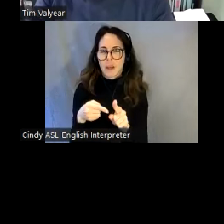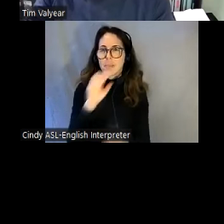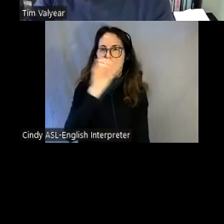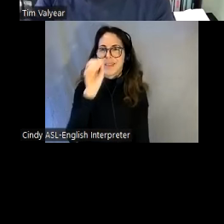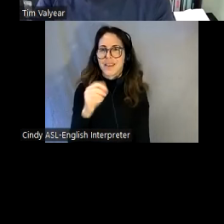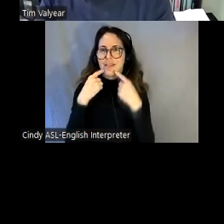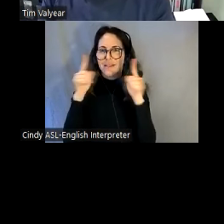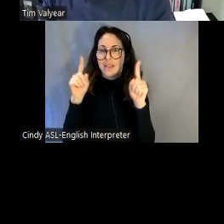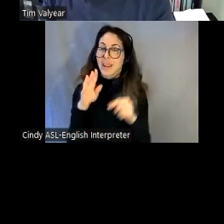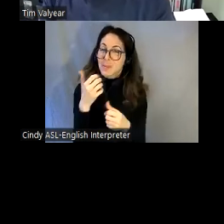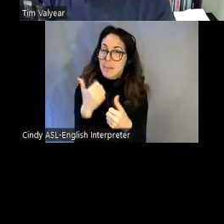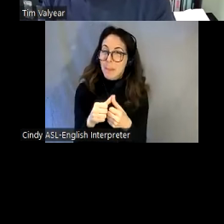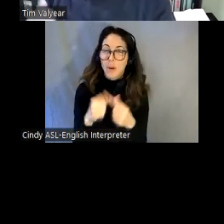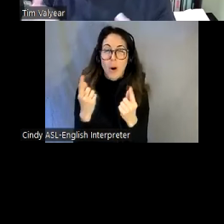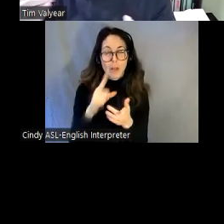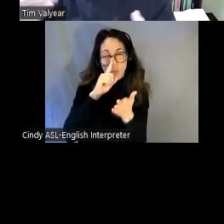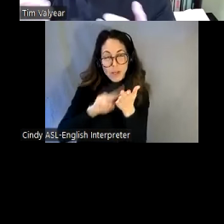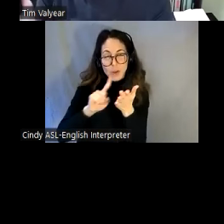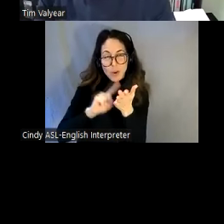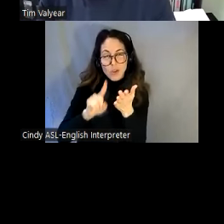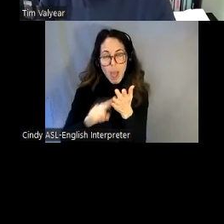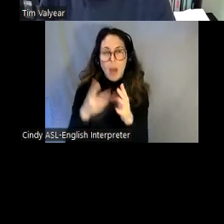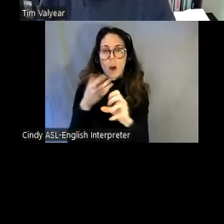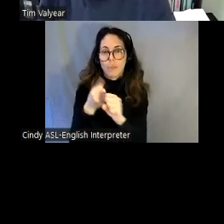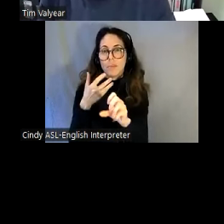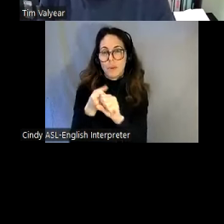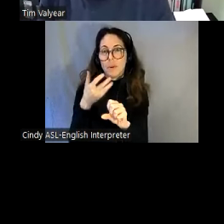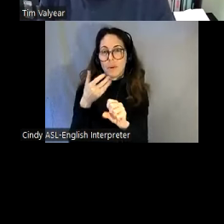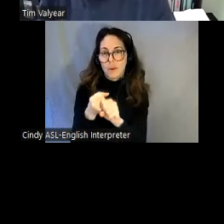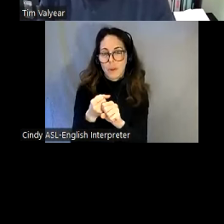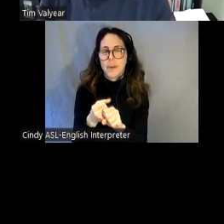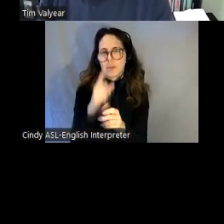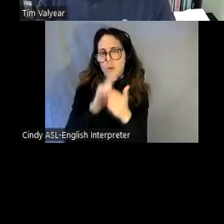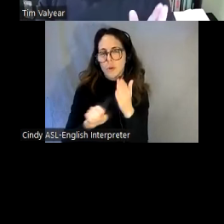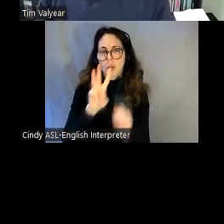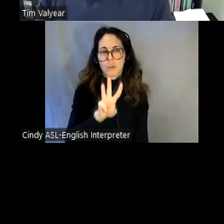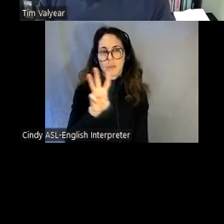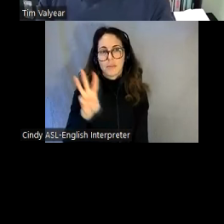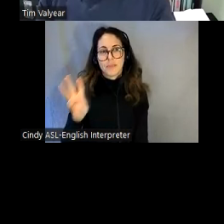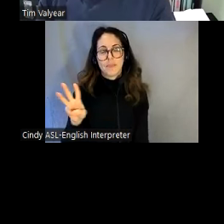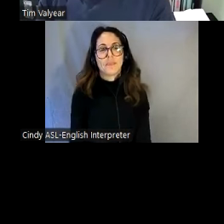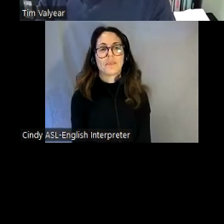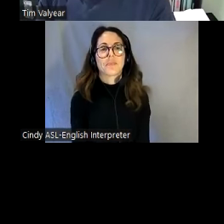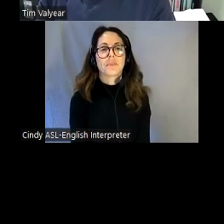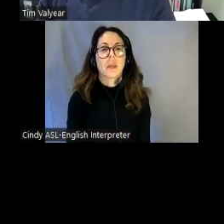those six, it doesn't matter which one, the efficacy is there on the website for you to keep up the date. They're